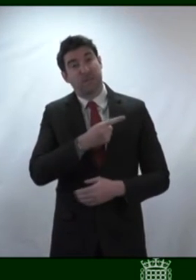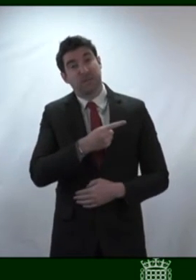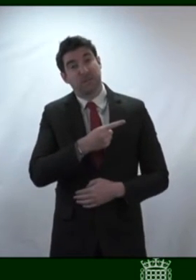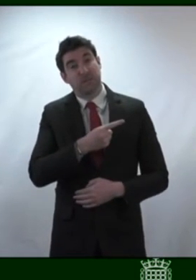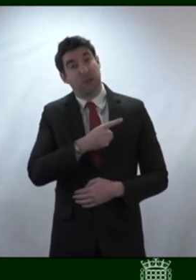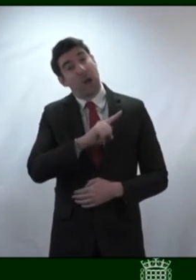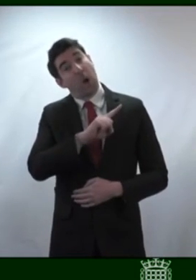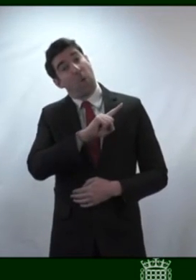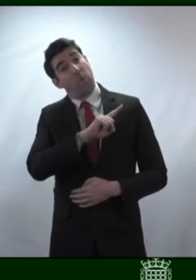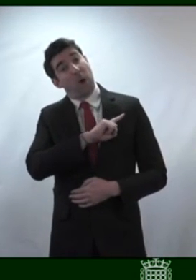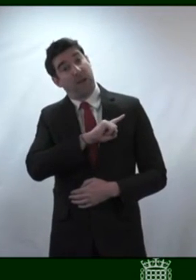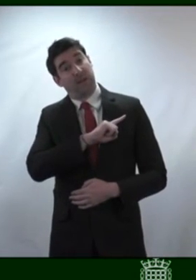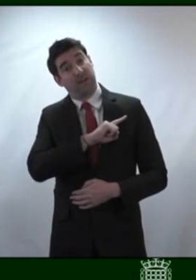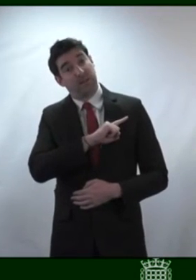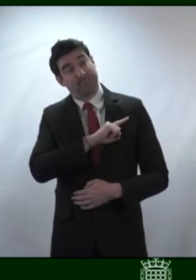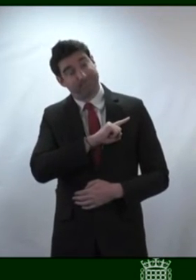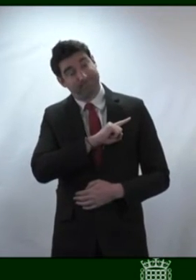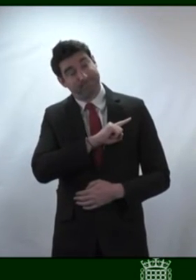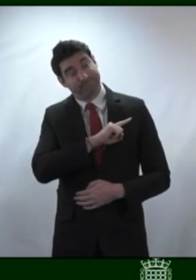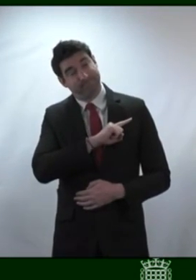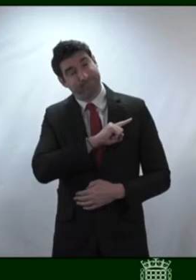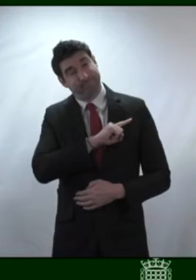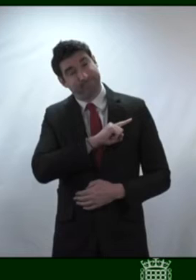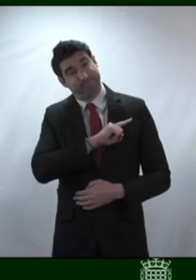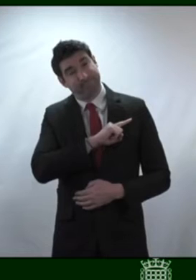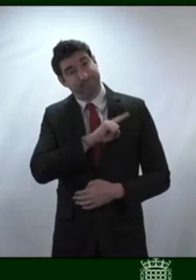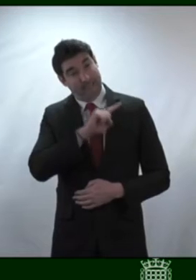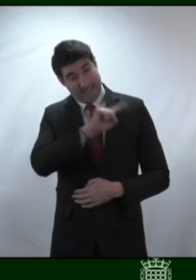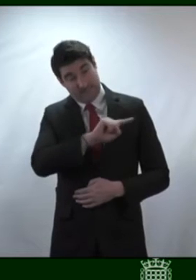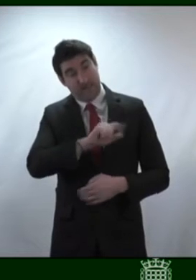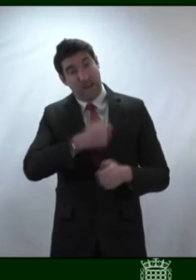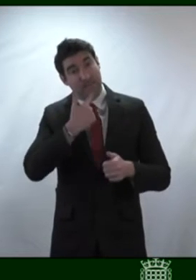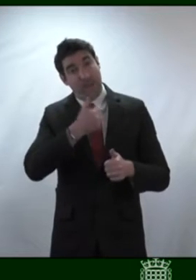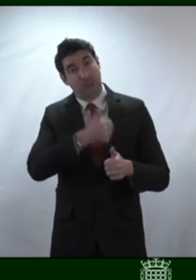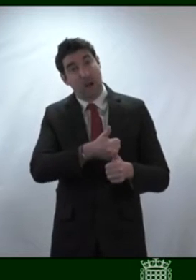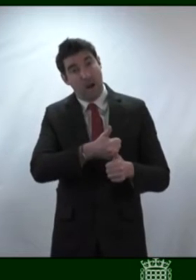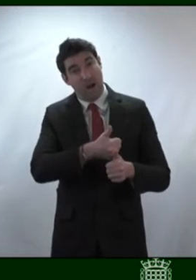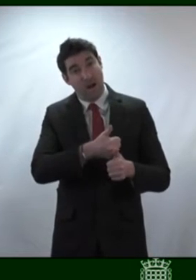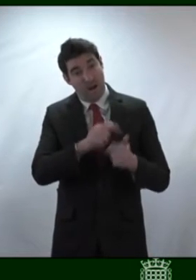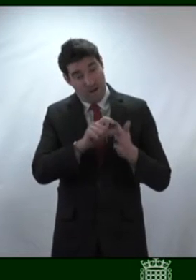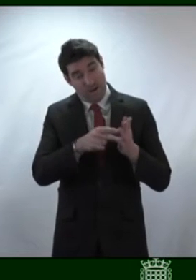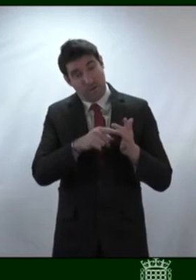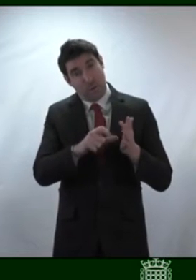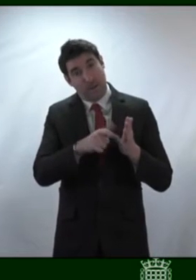Castle and the humiliating way in which the Prime Minister and his Cabinet chose to defend it.